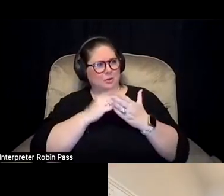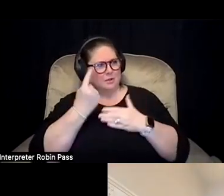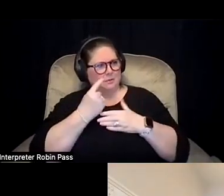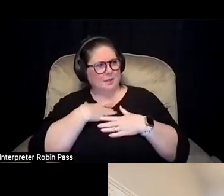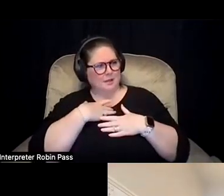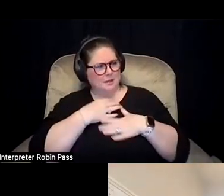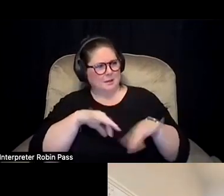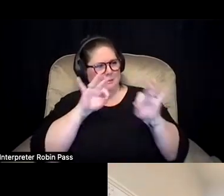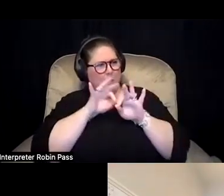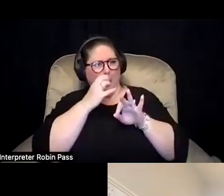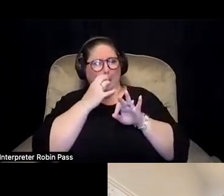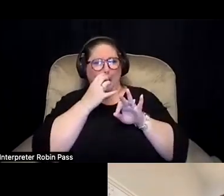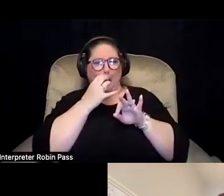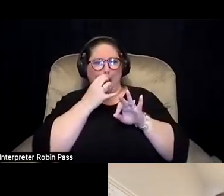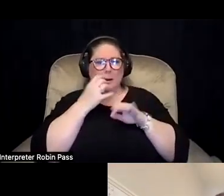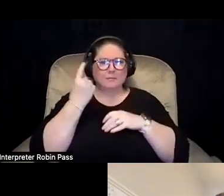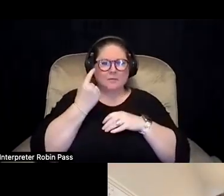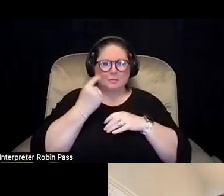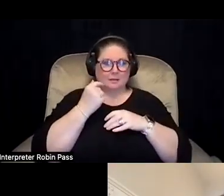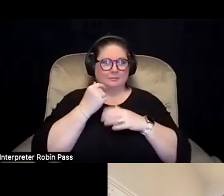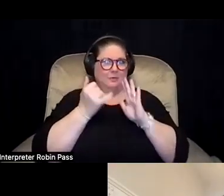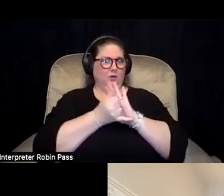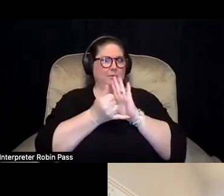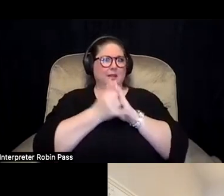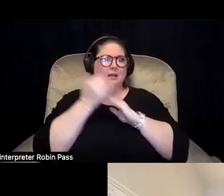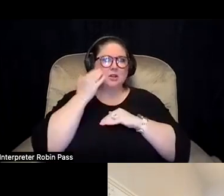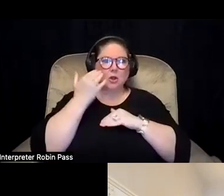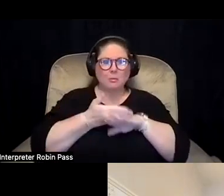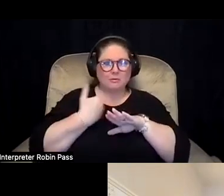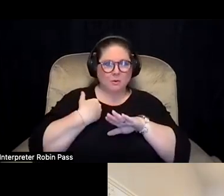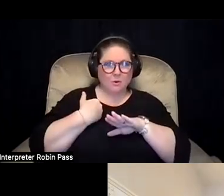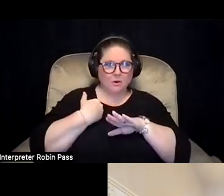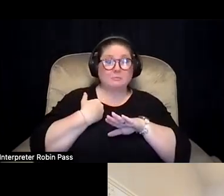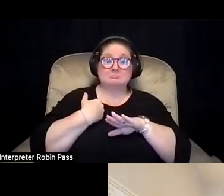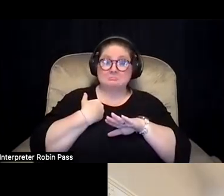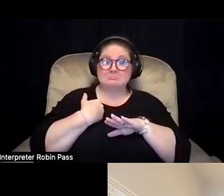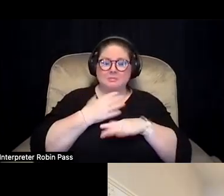something that was forbidden to know before so that they kids like to feel like they know uh